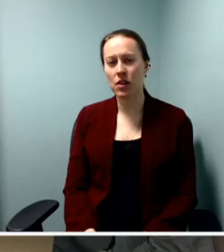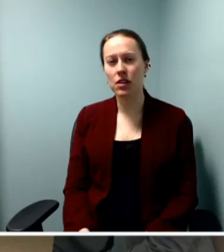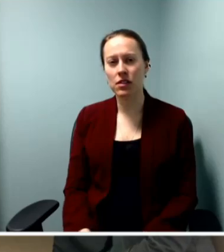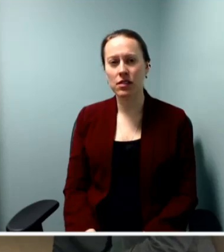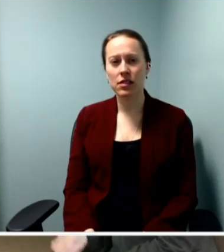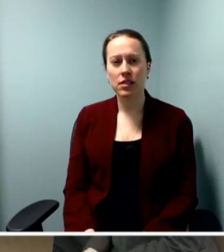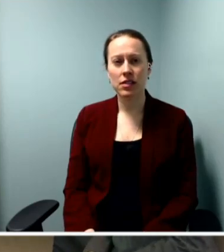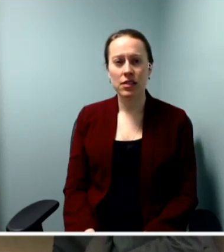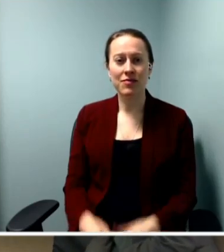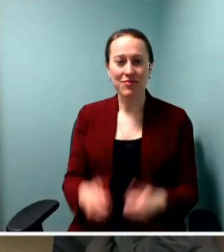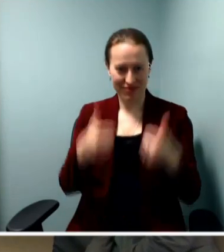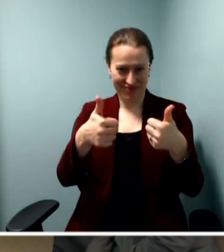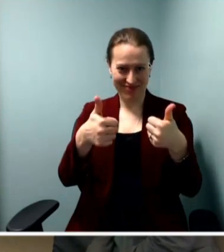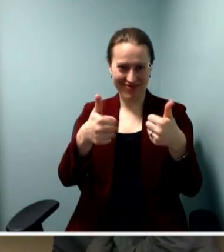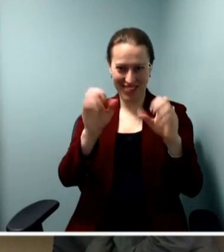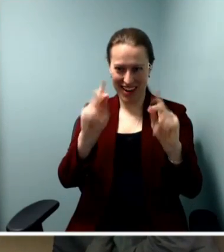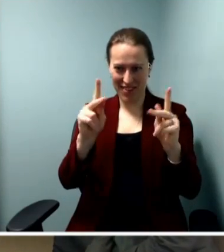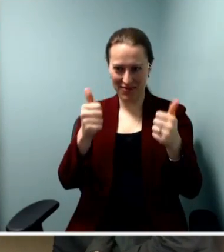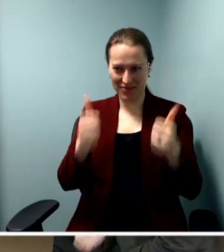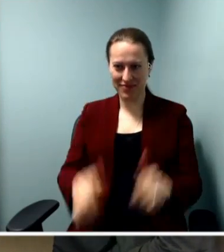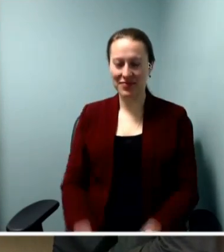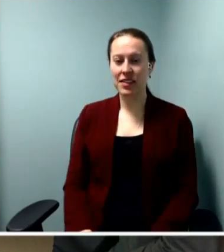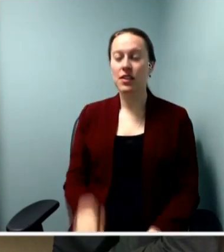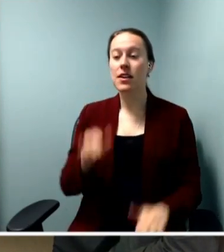Okay. Why don't we go ahead and get started.